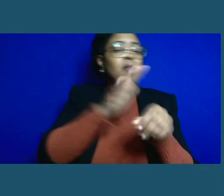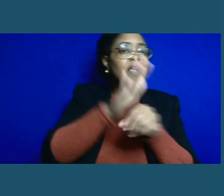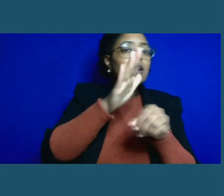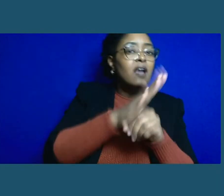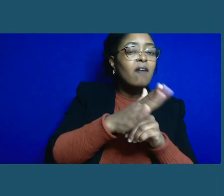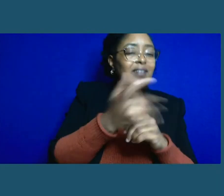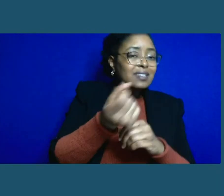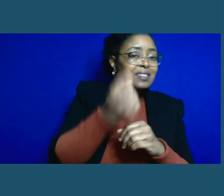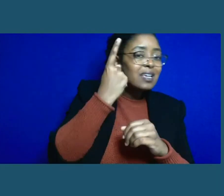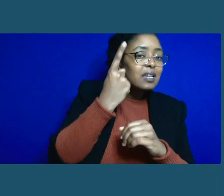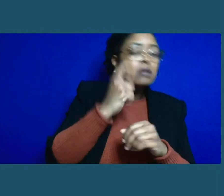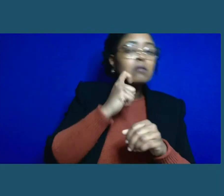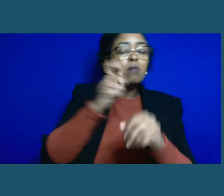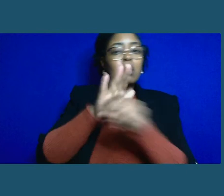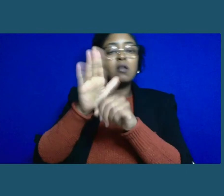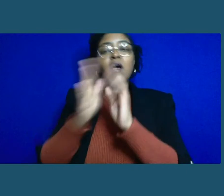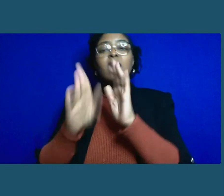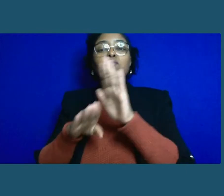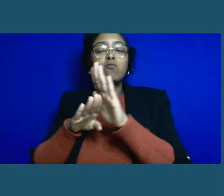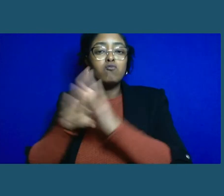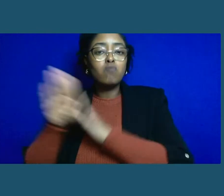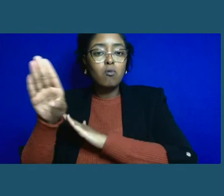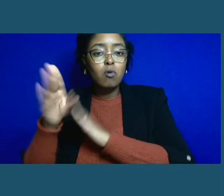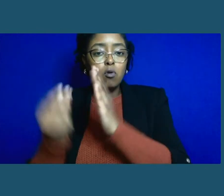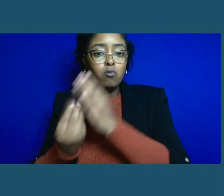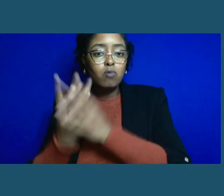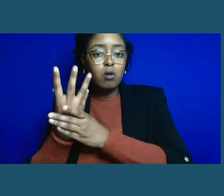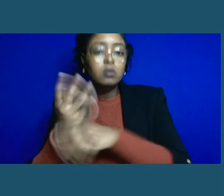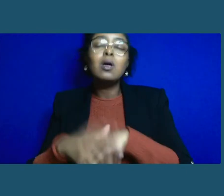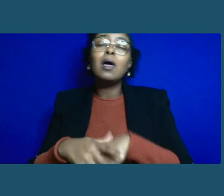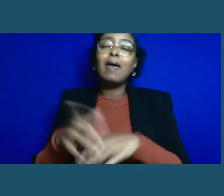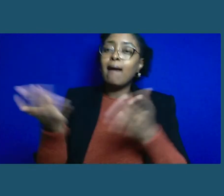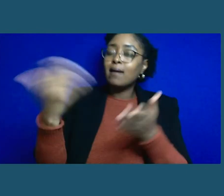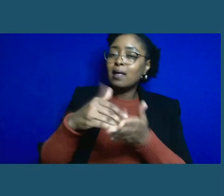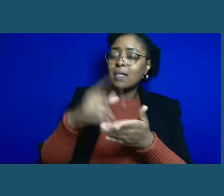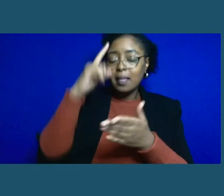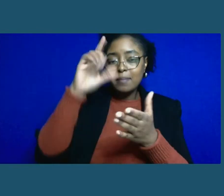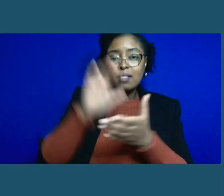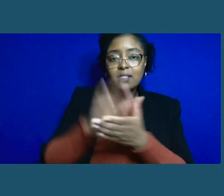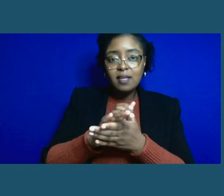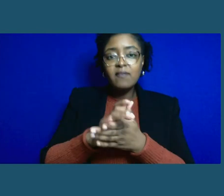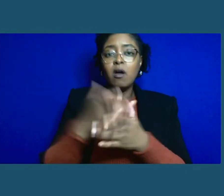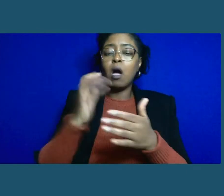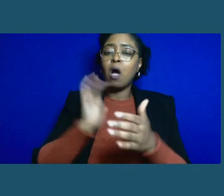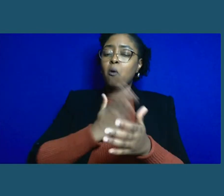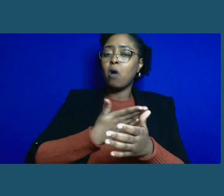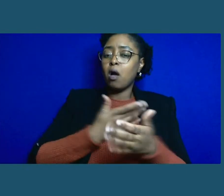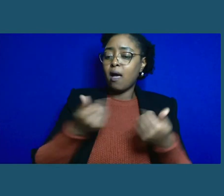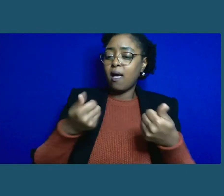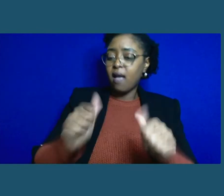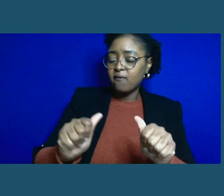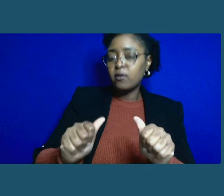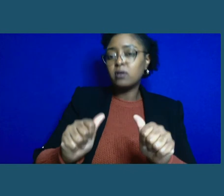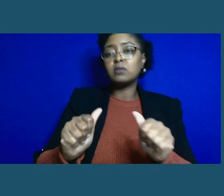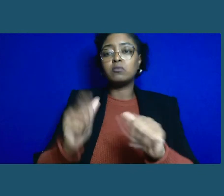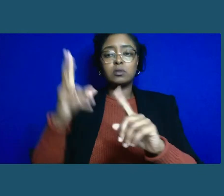of cultural proficiency, lack of understanding and growth. But